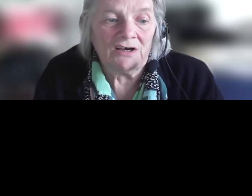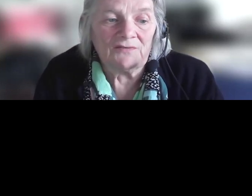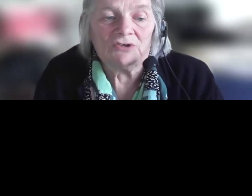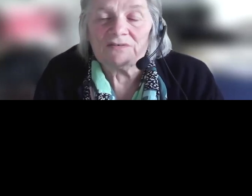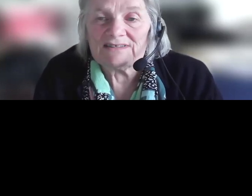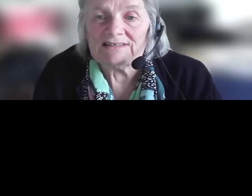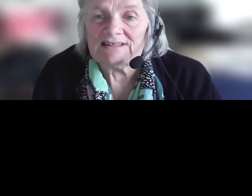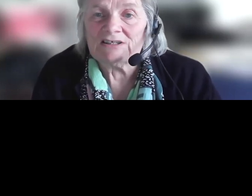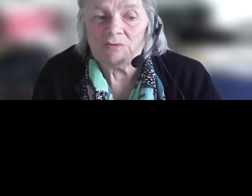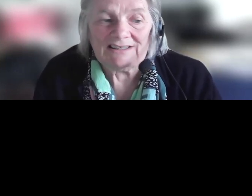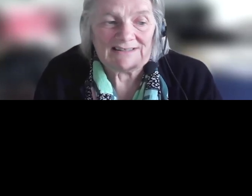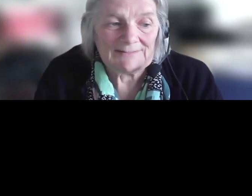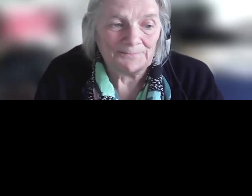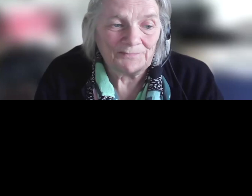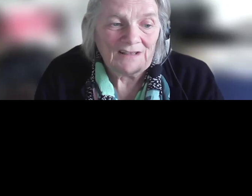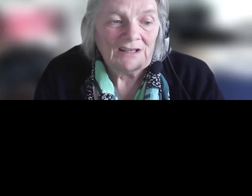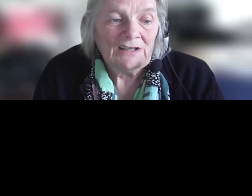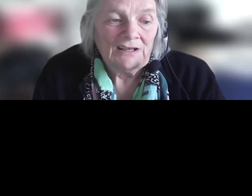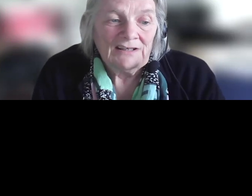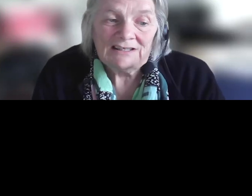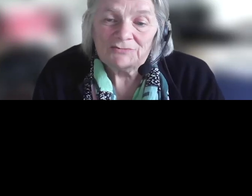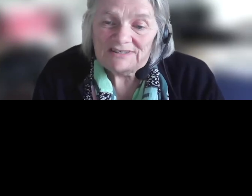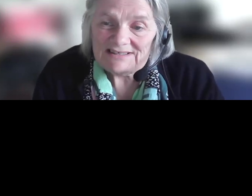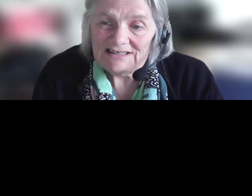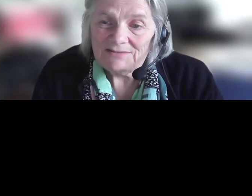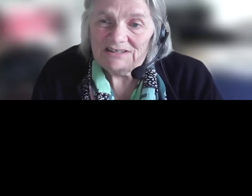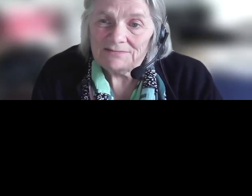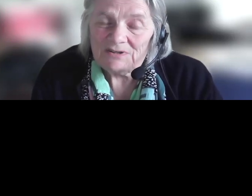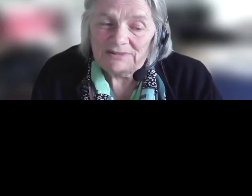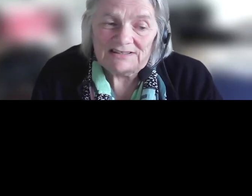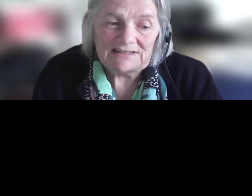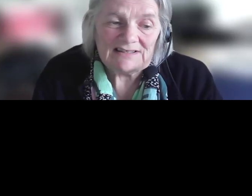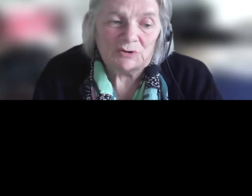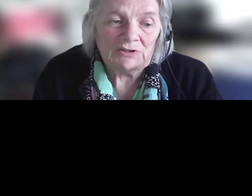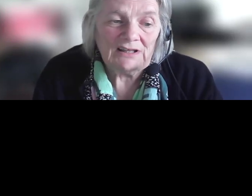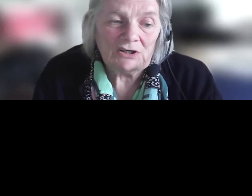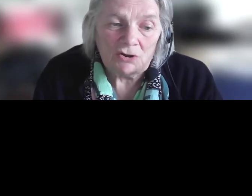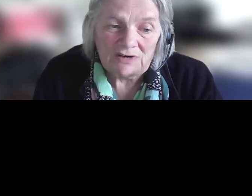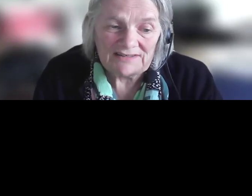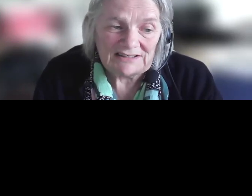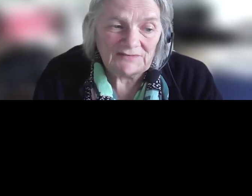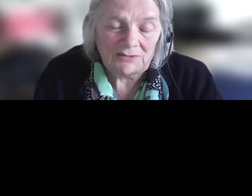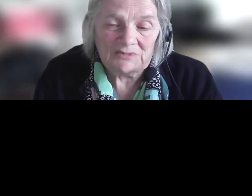for Universal Design dwellings. Nicola recently completed a small co-housing development